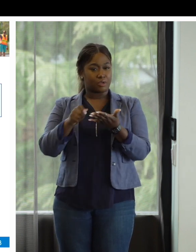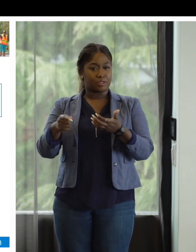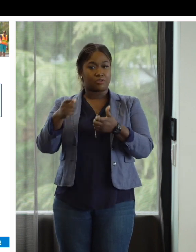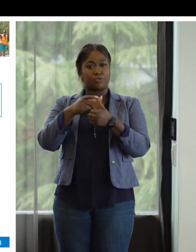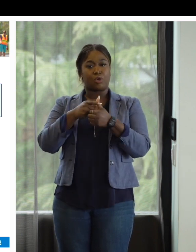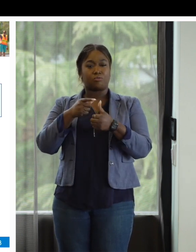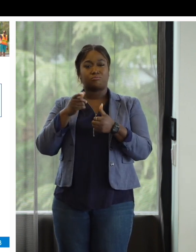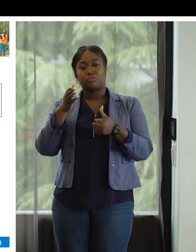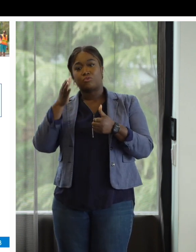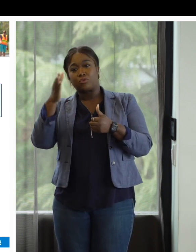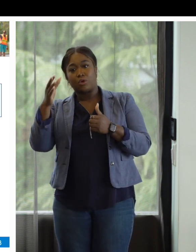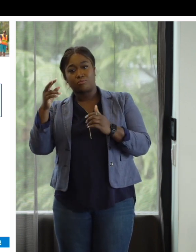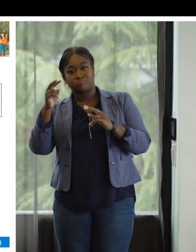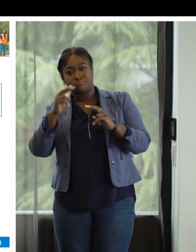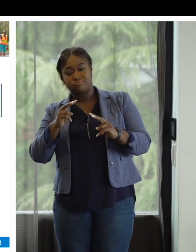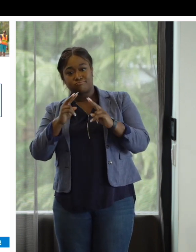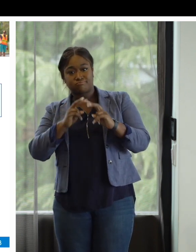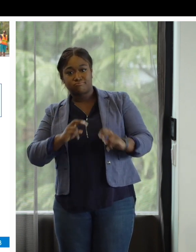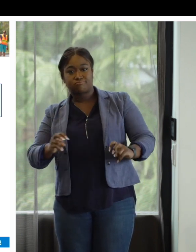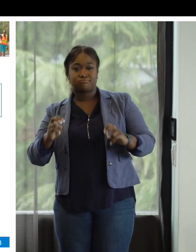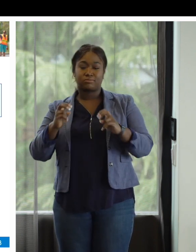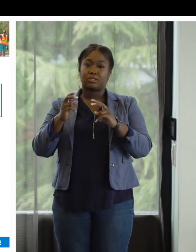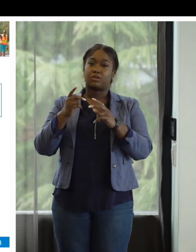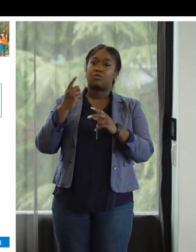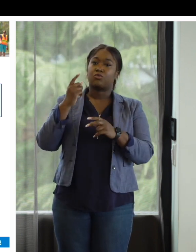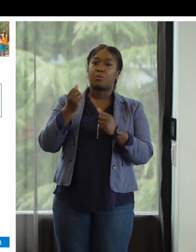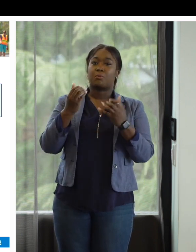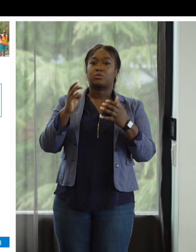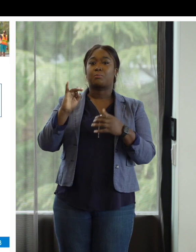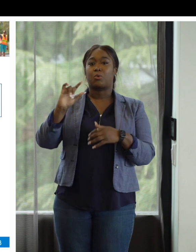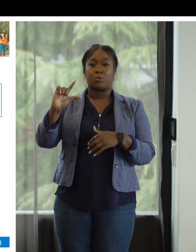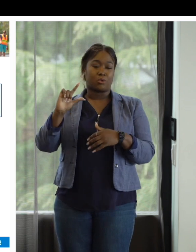of multi-modal and accessible travel looking at user needs